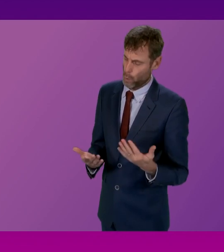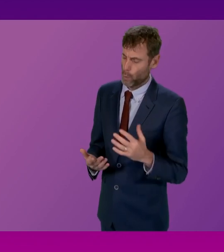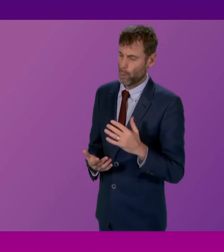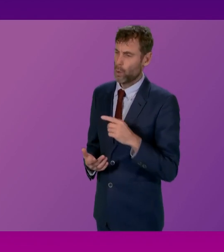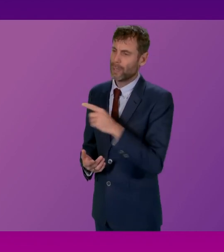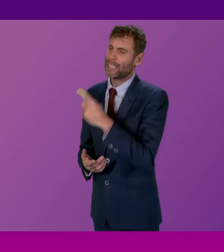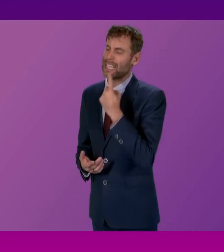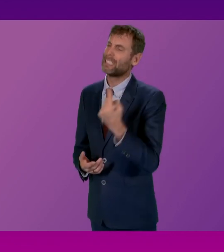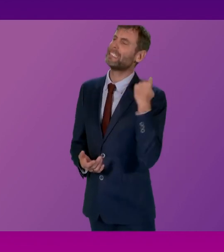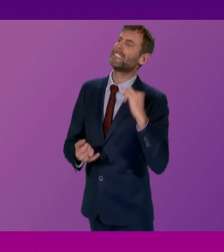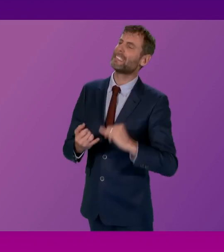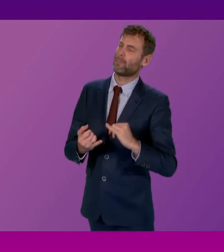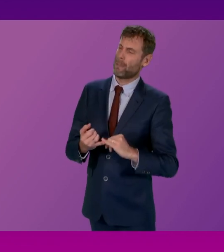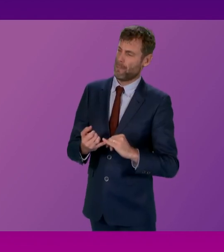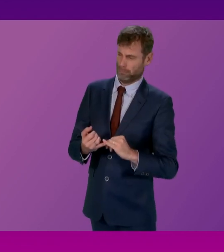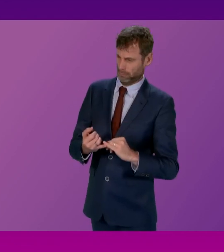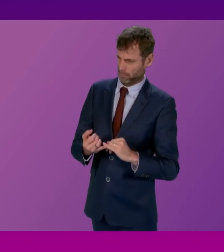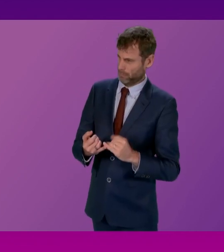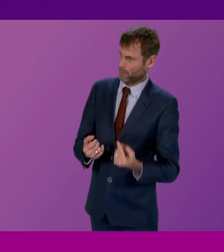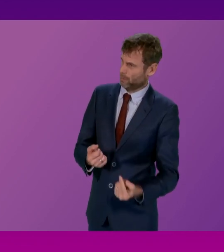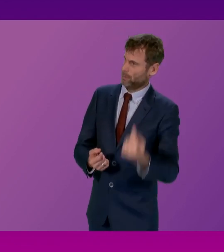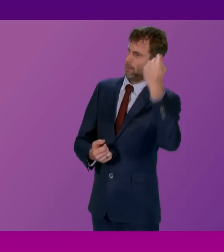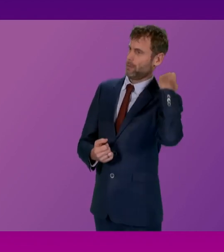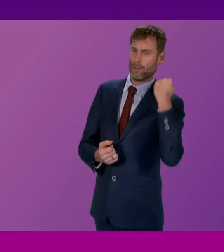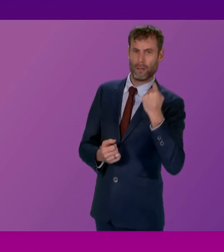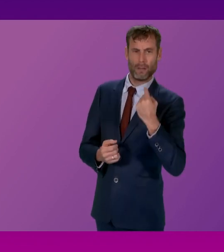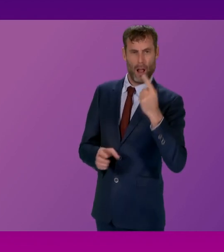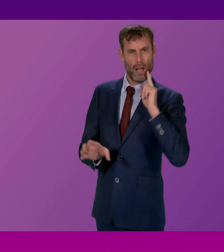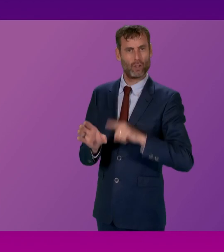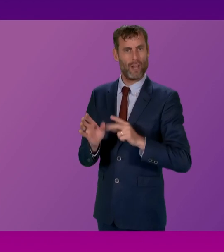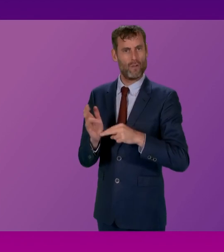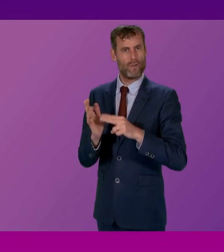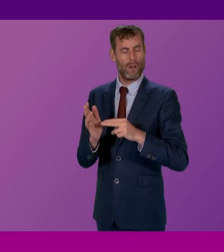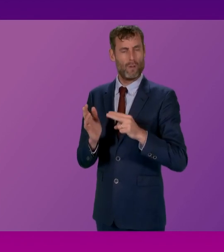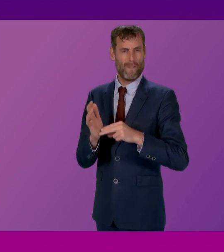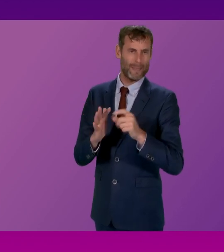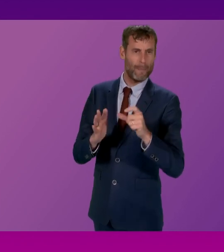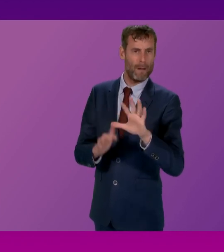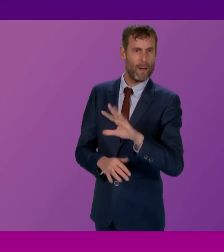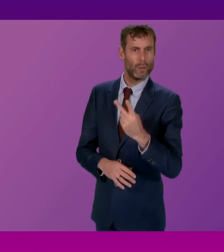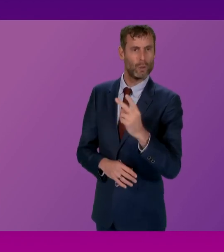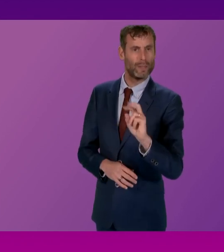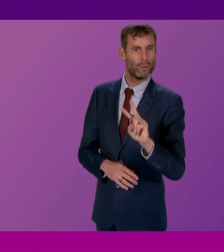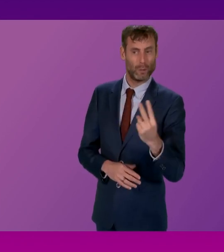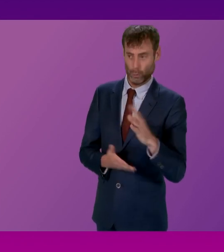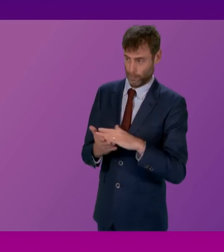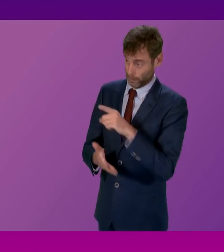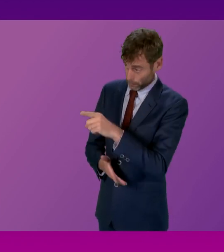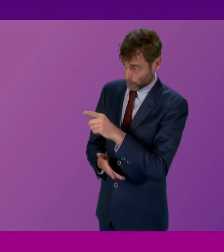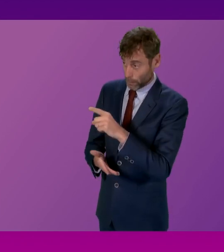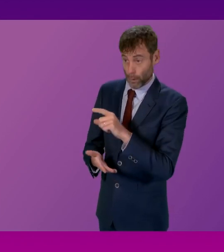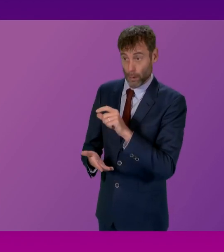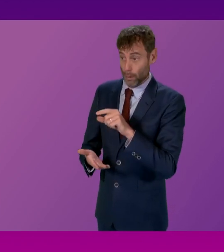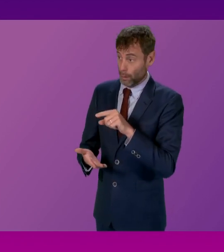If so, will he revise the statement that he made to Parliament?